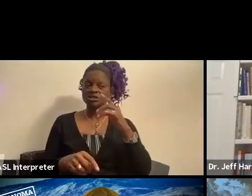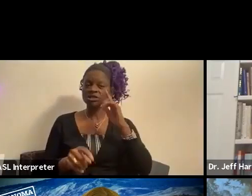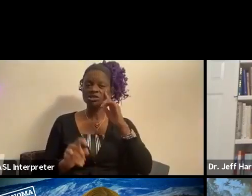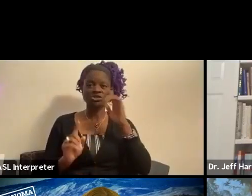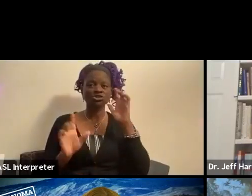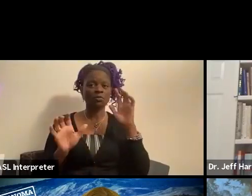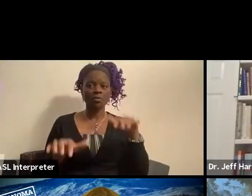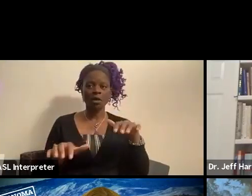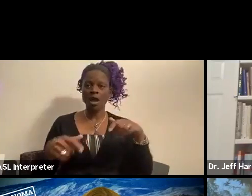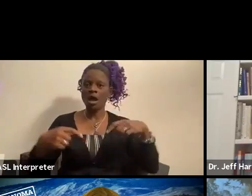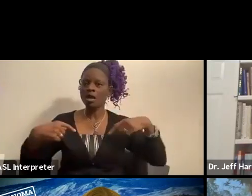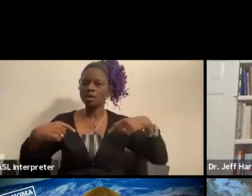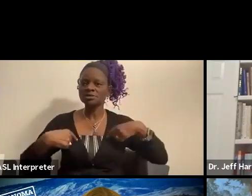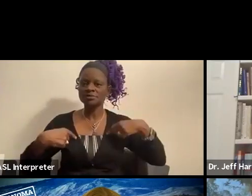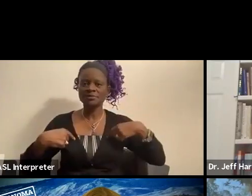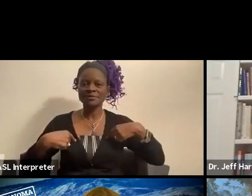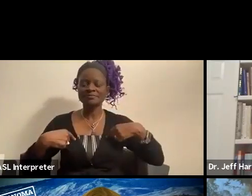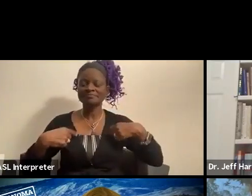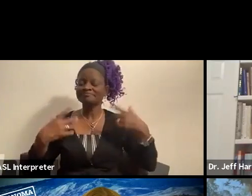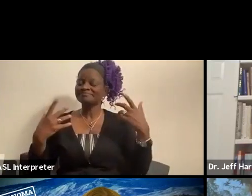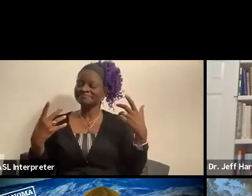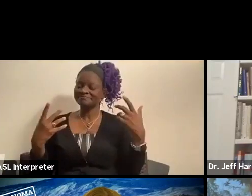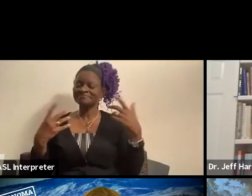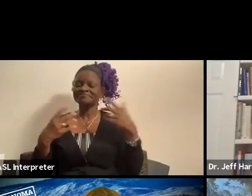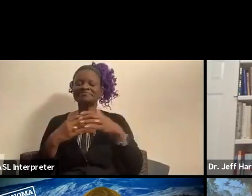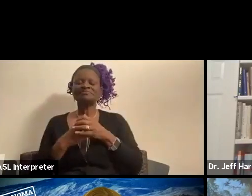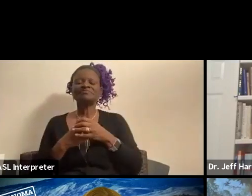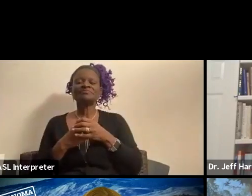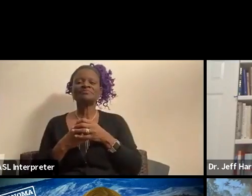deal with all this, so that's what we're going to do, is that once the funds are